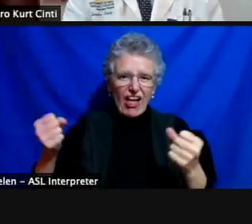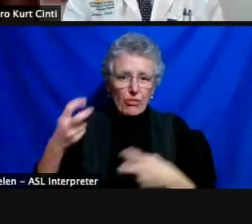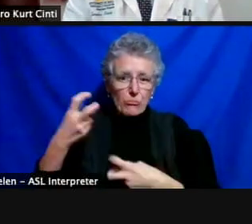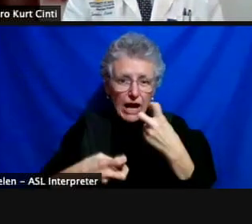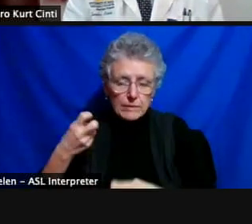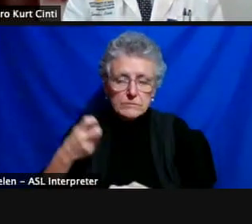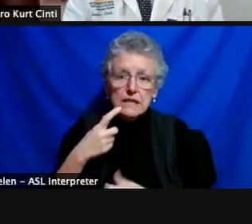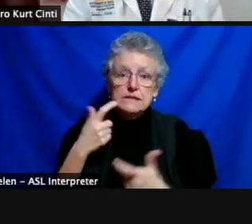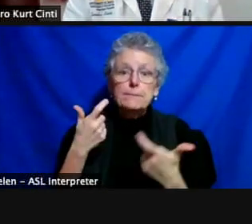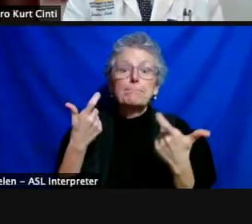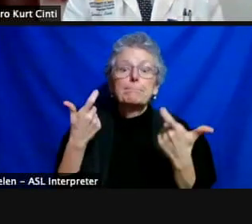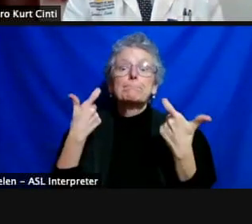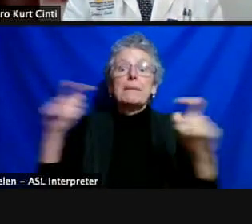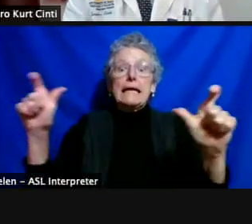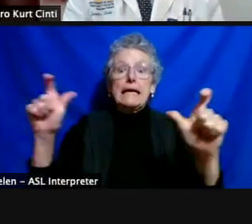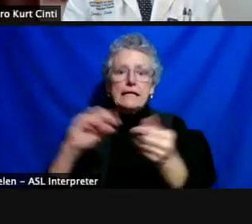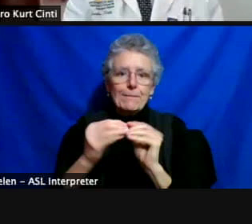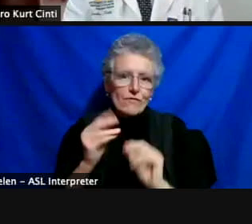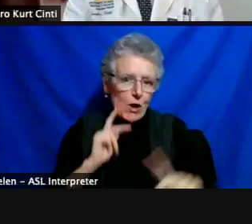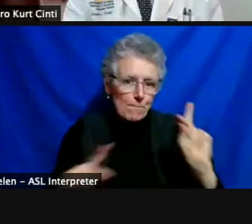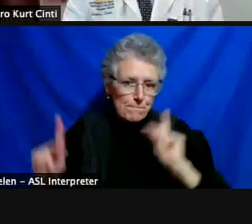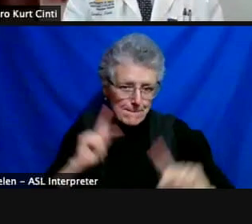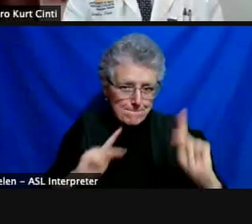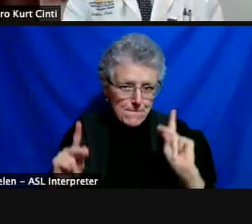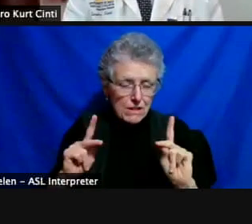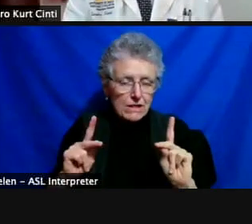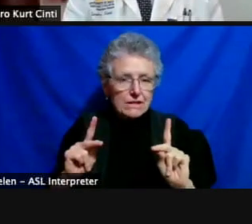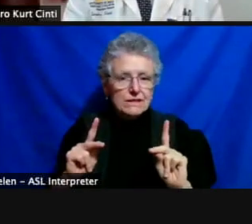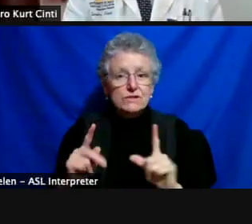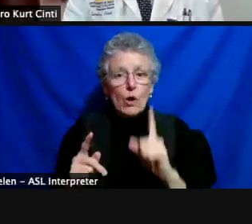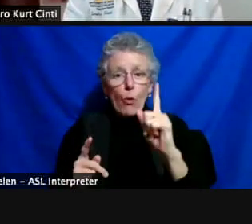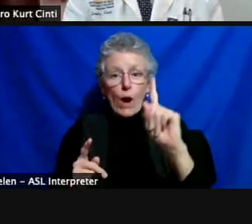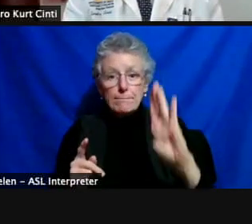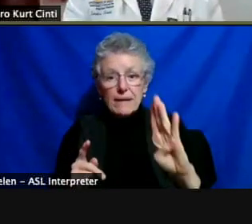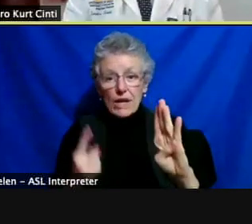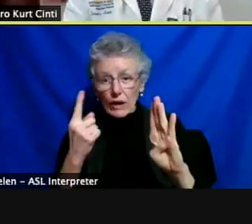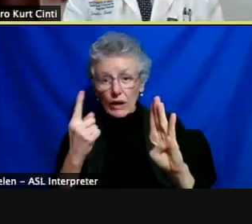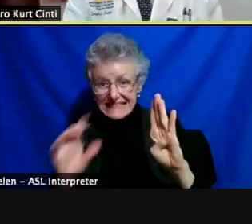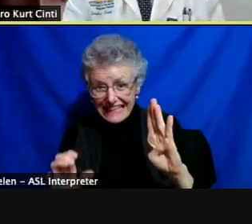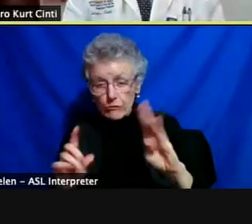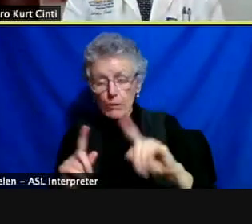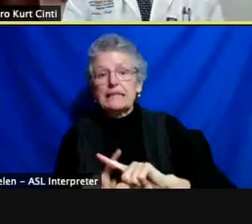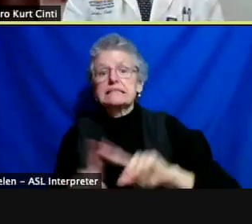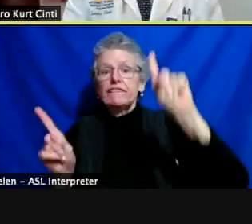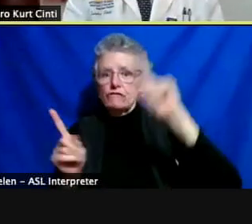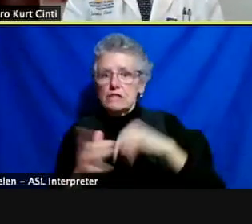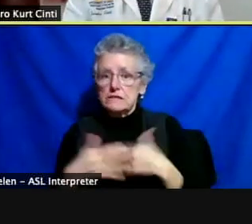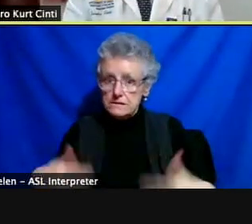And so there's gonna be a big difference between 1B and 1C. Yeah, and I can tell at University of Michigan,